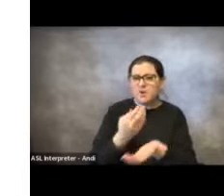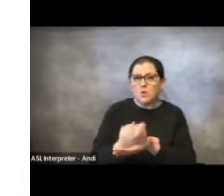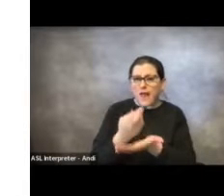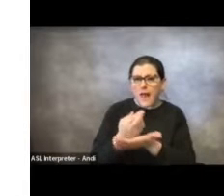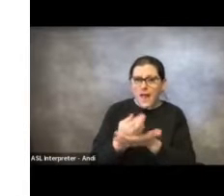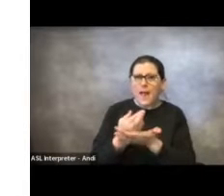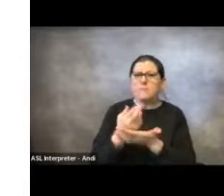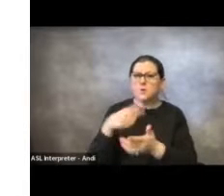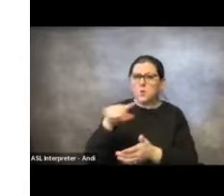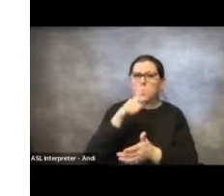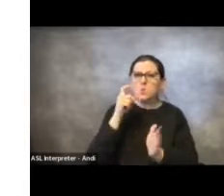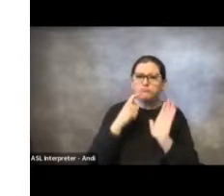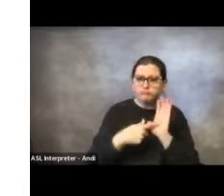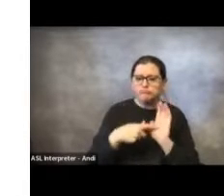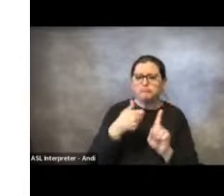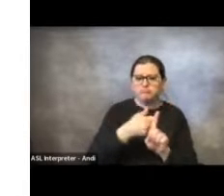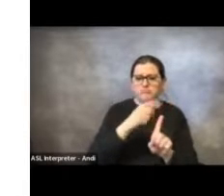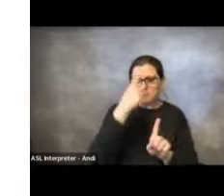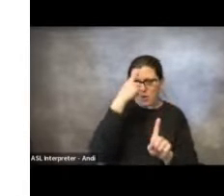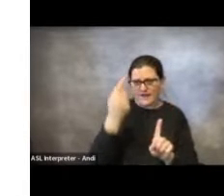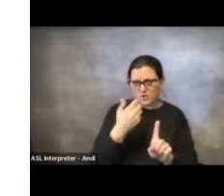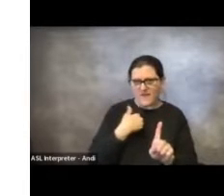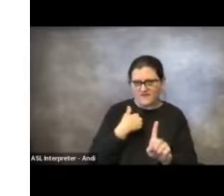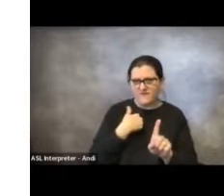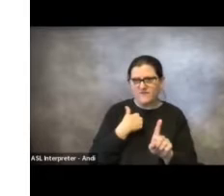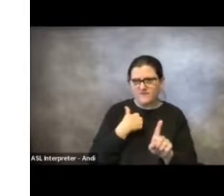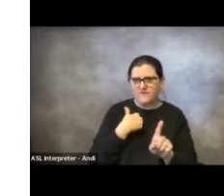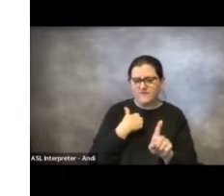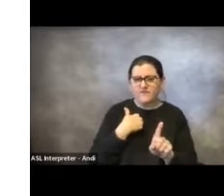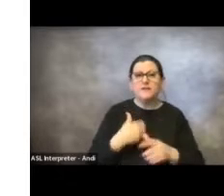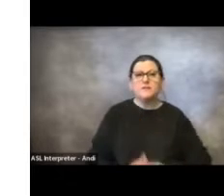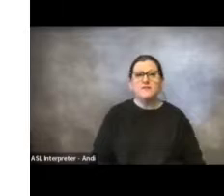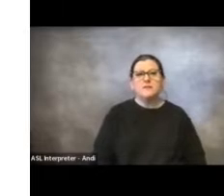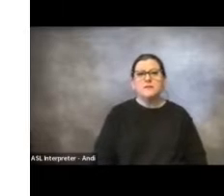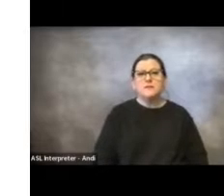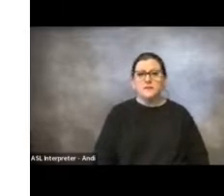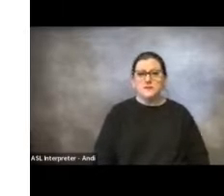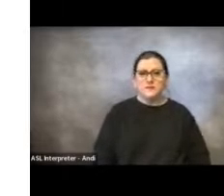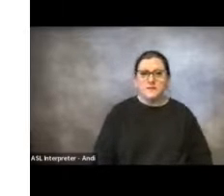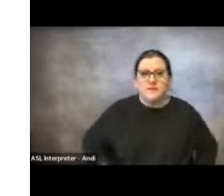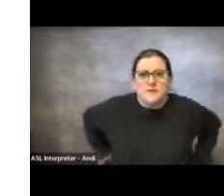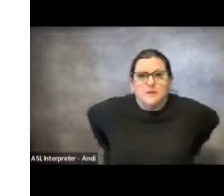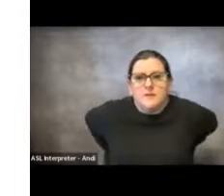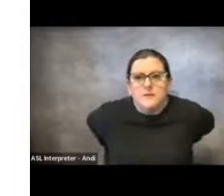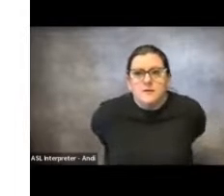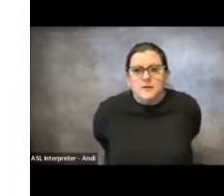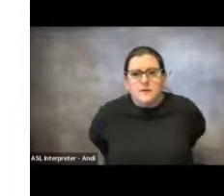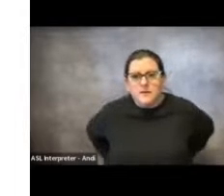identified with brain injury. Next slide. So here's our